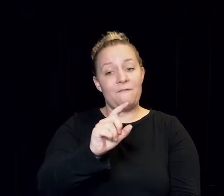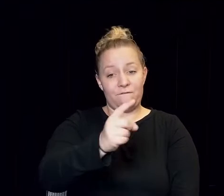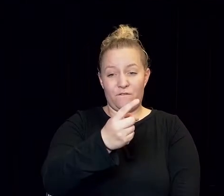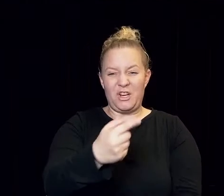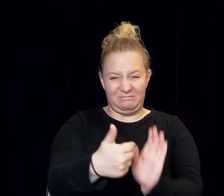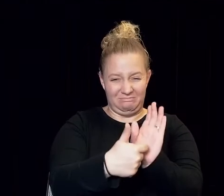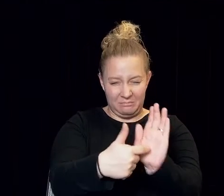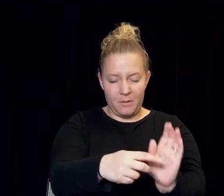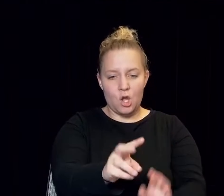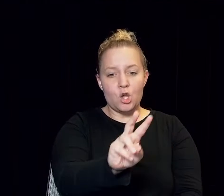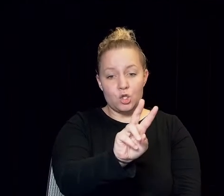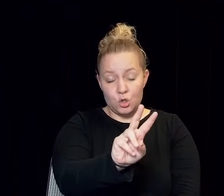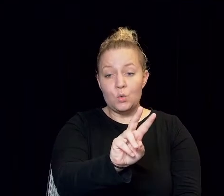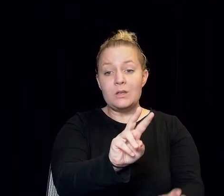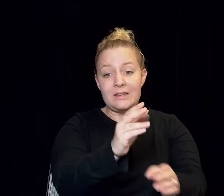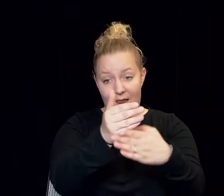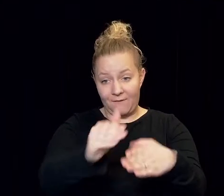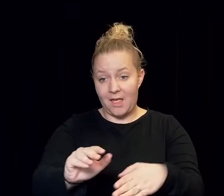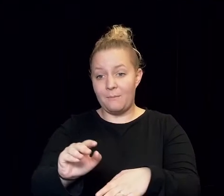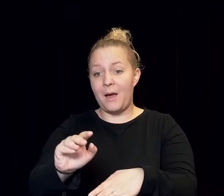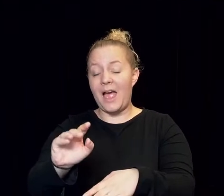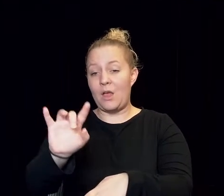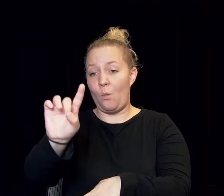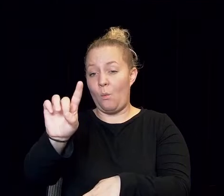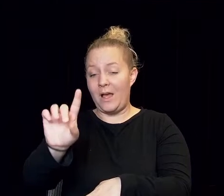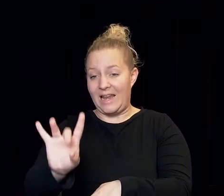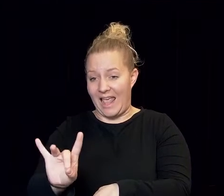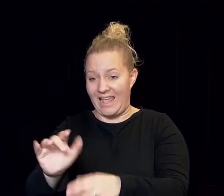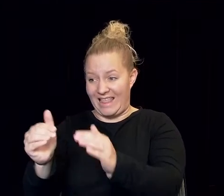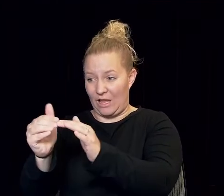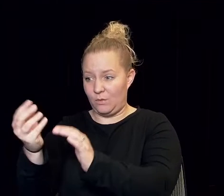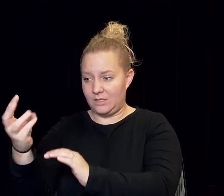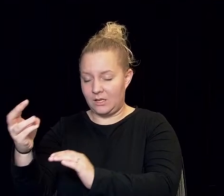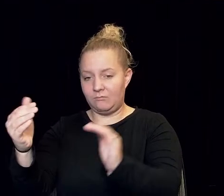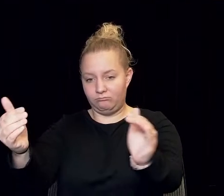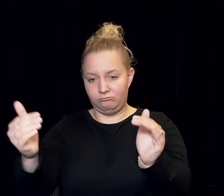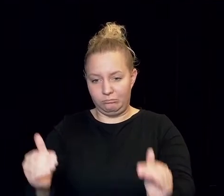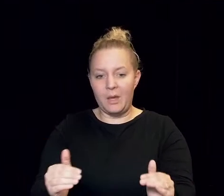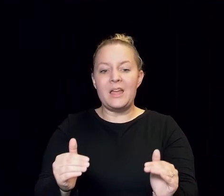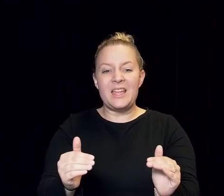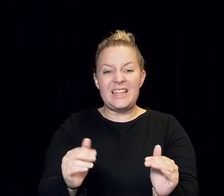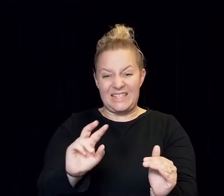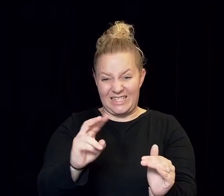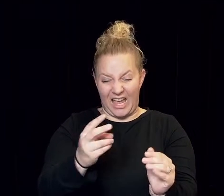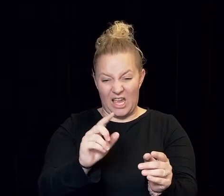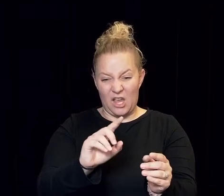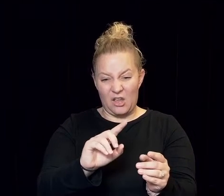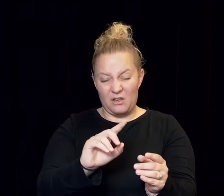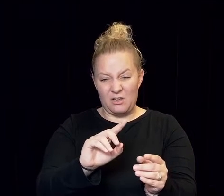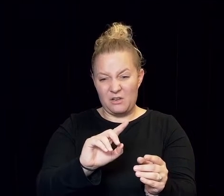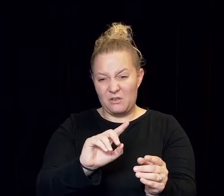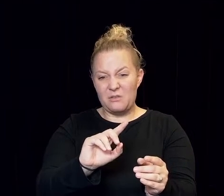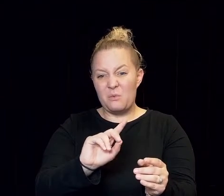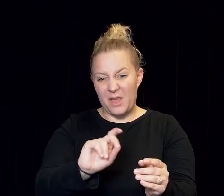that equals 16. And then, I had 3 divided by 1/2 and that equaled 6.